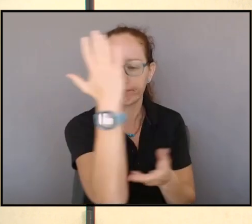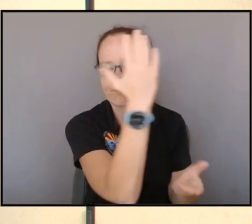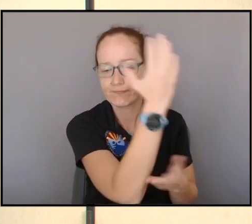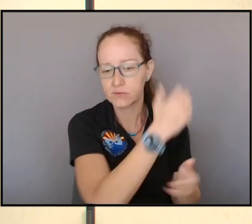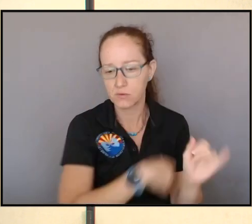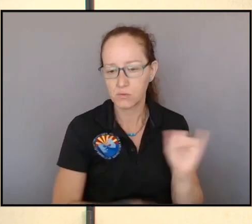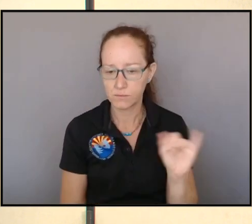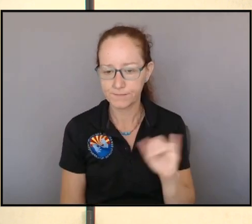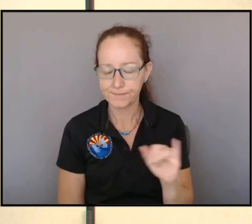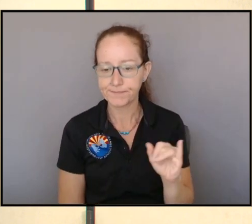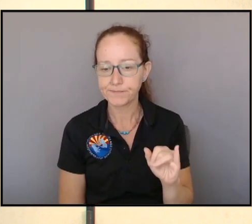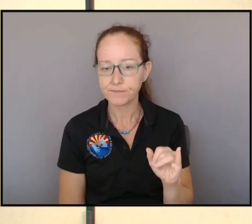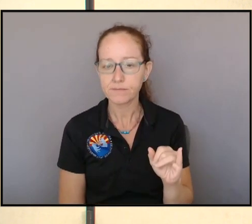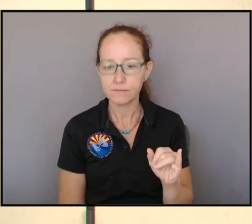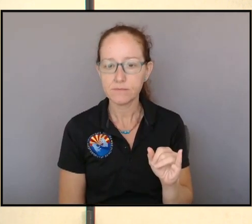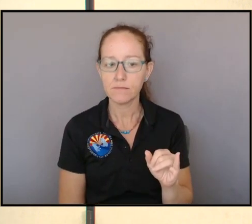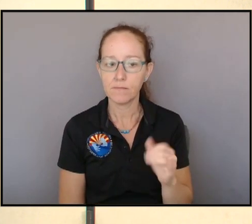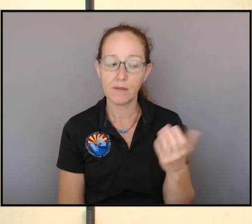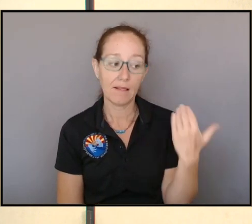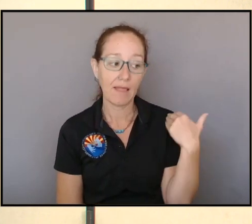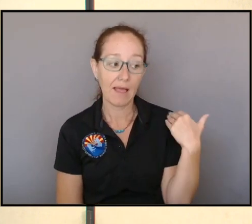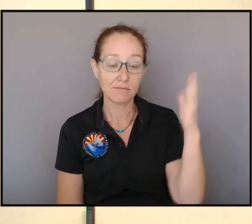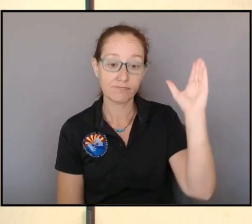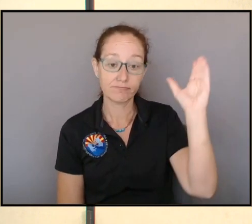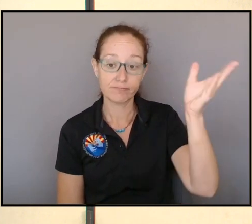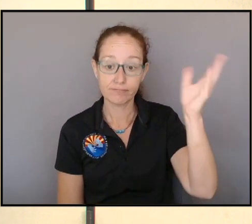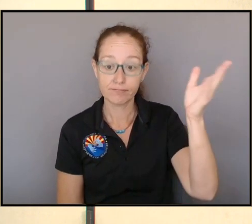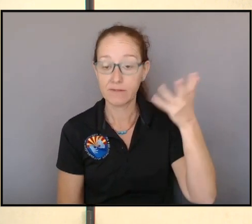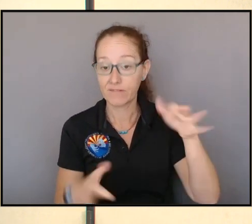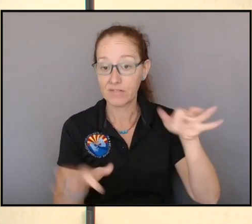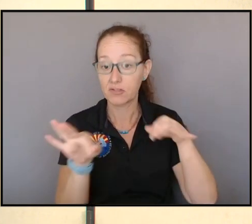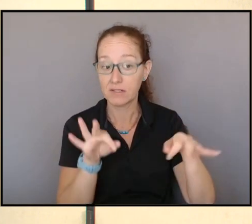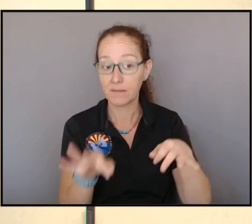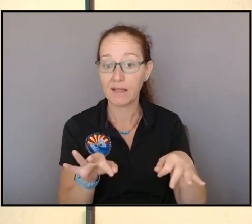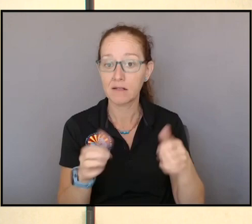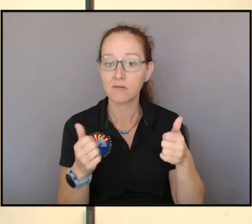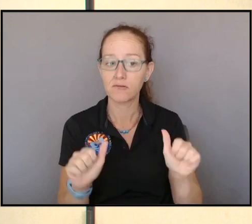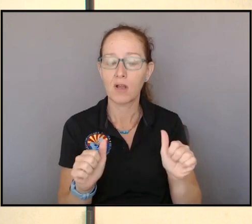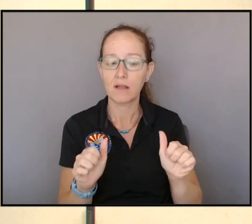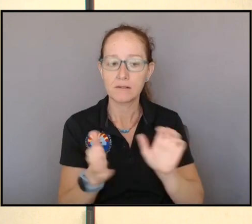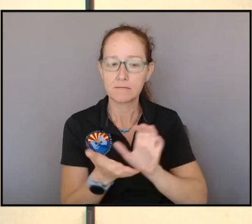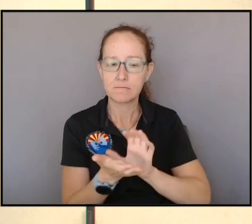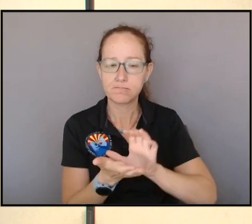what we're trying to do is build a shaded fuel break. So, not removing all the trees and all that, but giving us an area